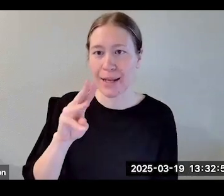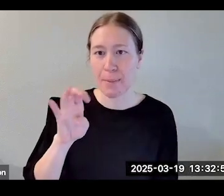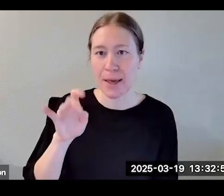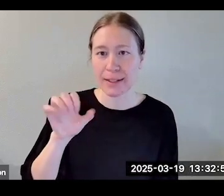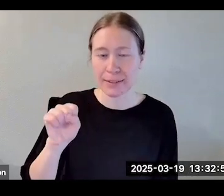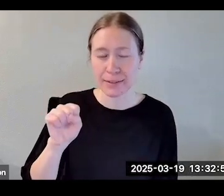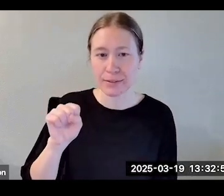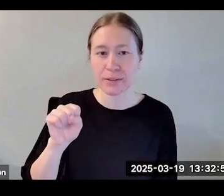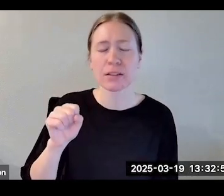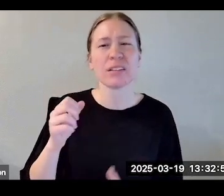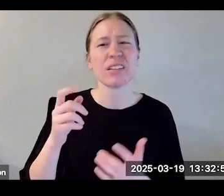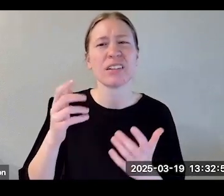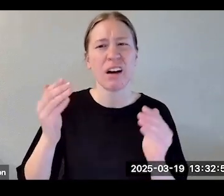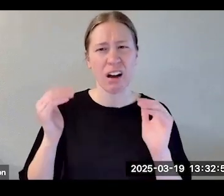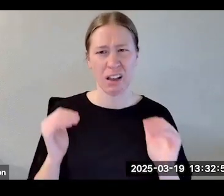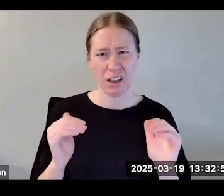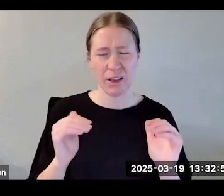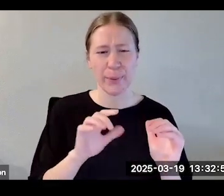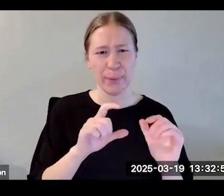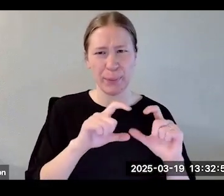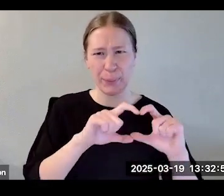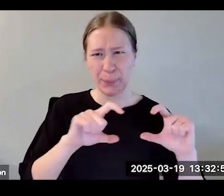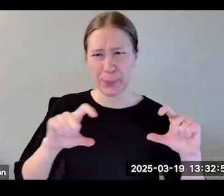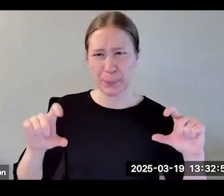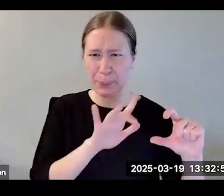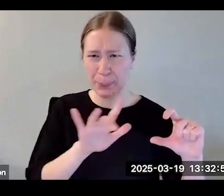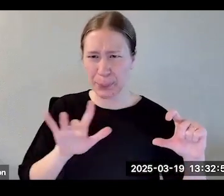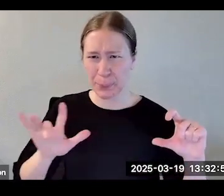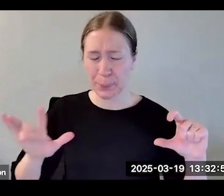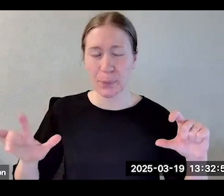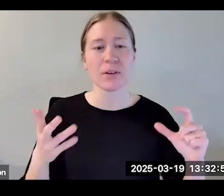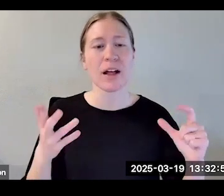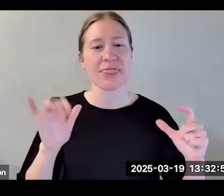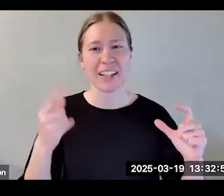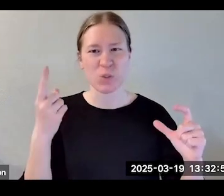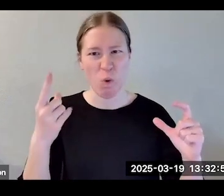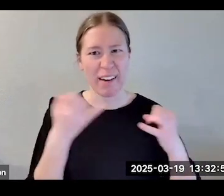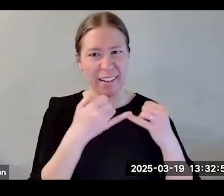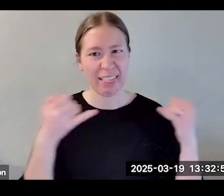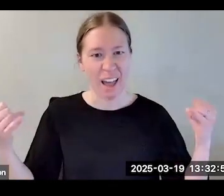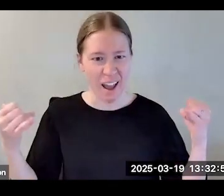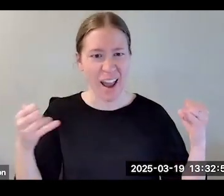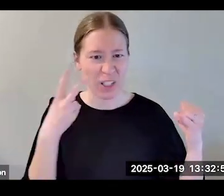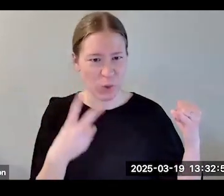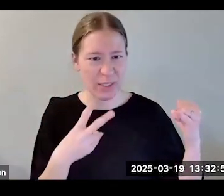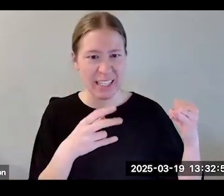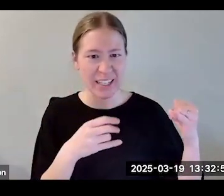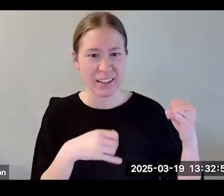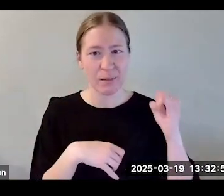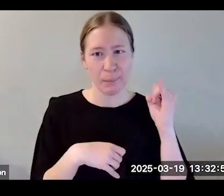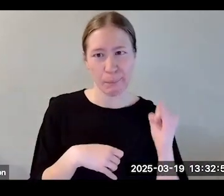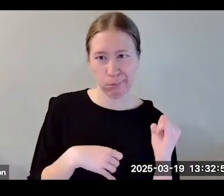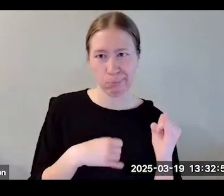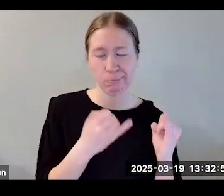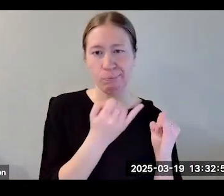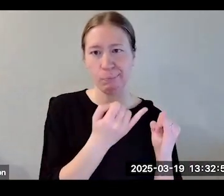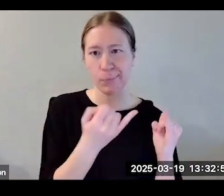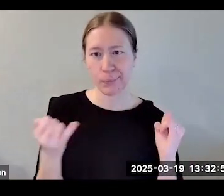Having one or a couple blank lines throughout a document is generally going to be okay. However, if I wanted